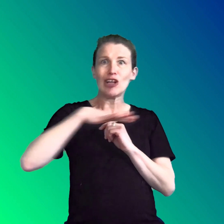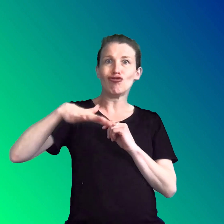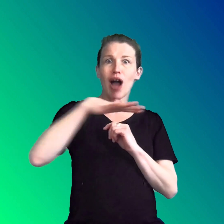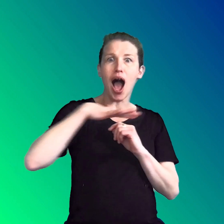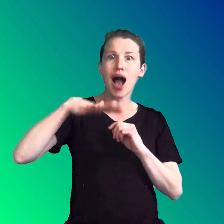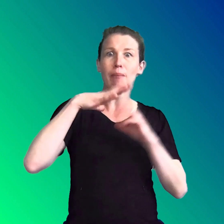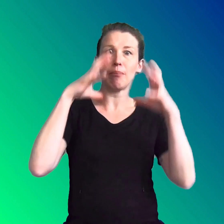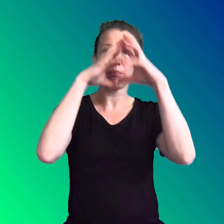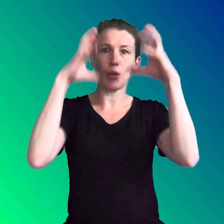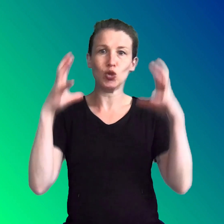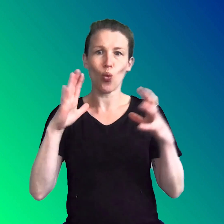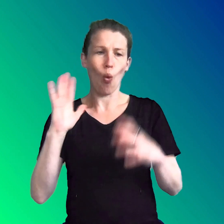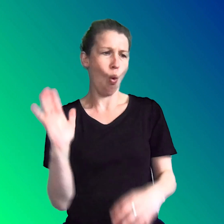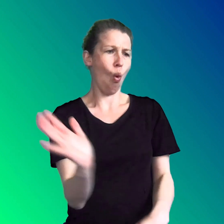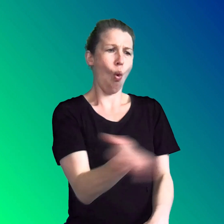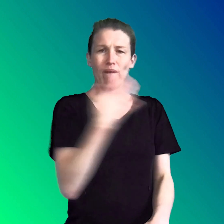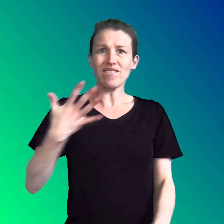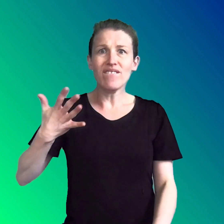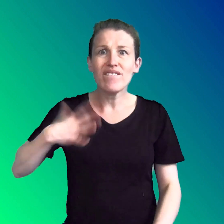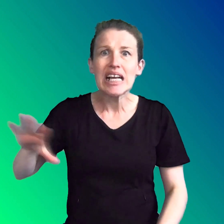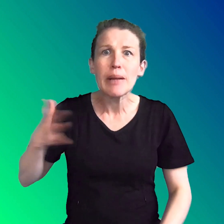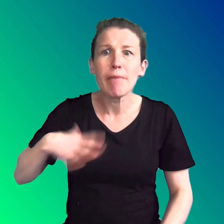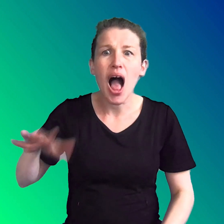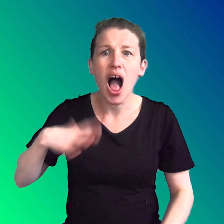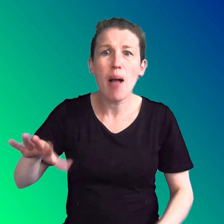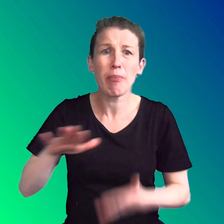In some areas, they found that all of the bushes were female